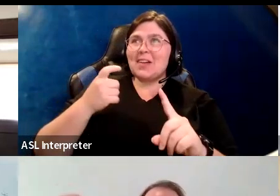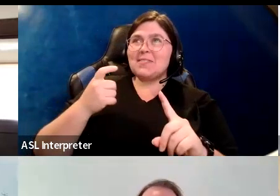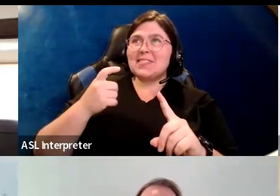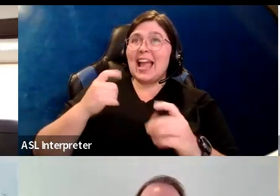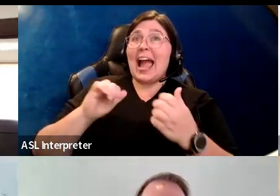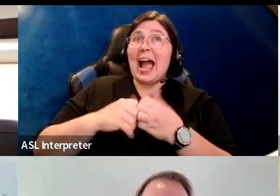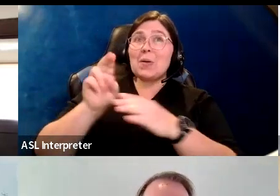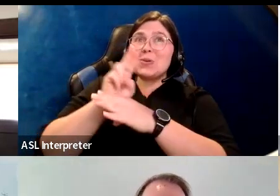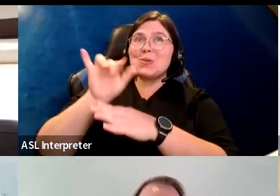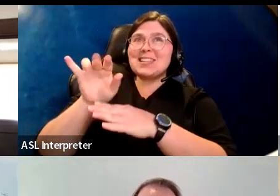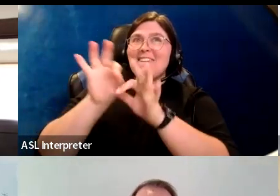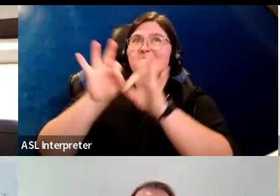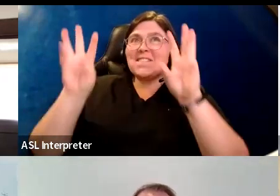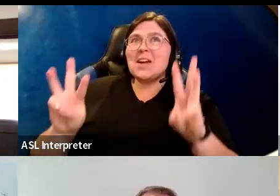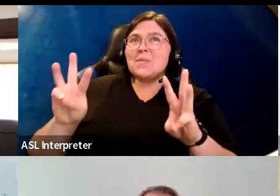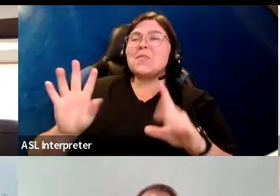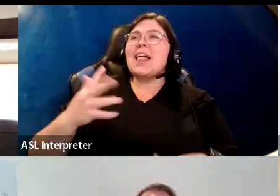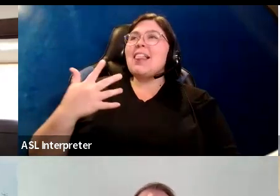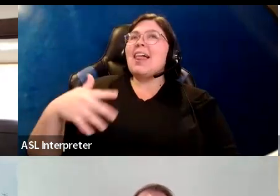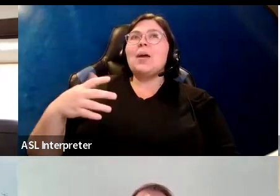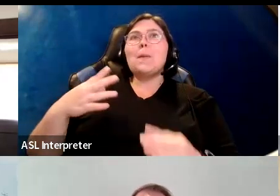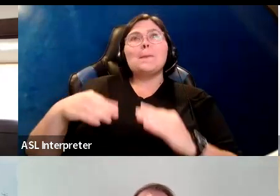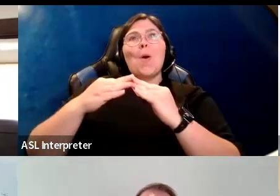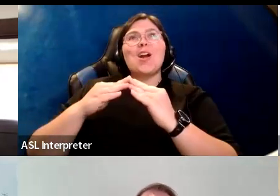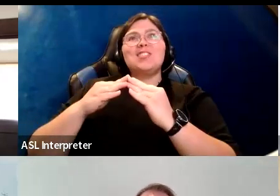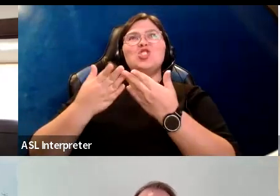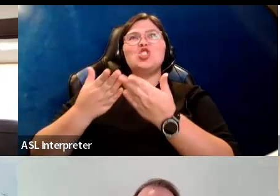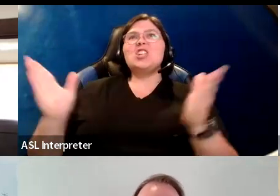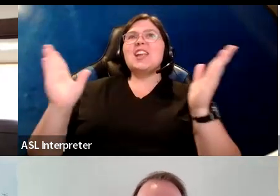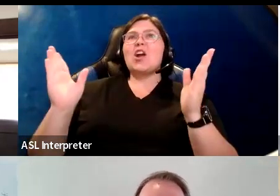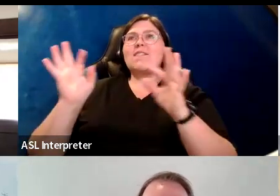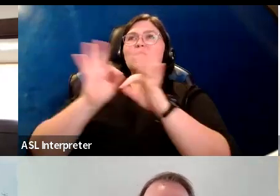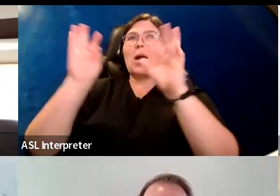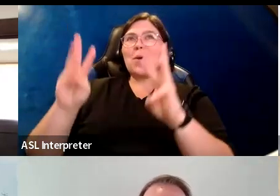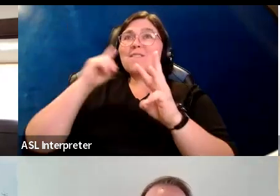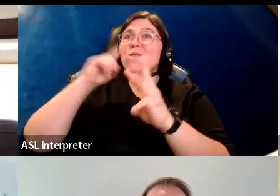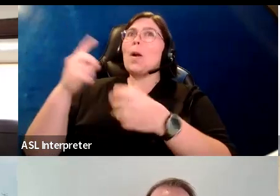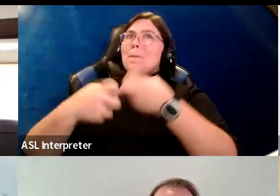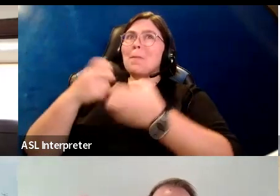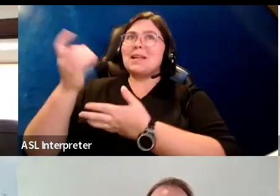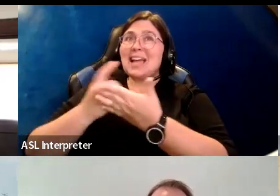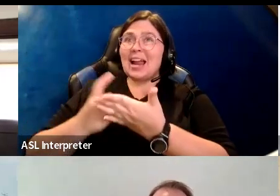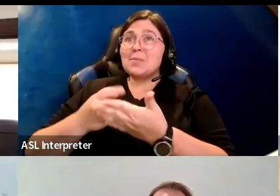you use that framework, which is more a generic framework for problem design. Are there now specific-- now you've